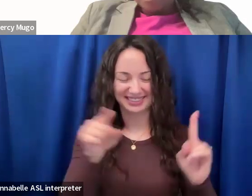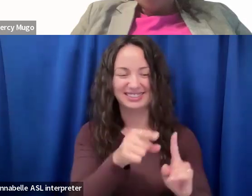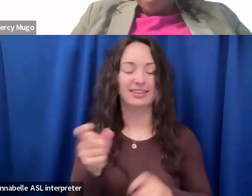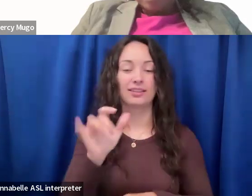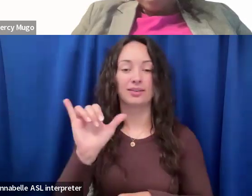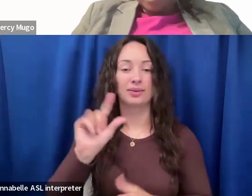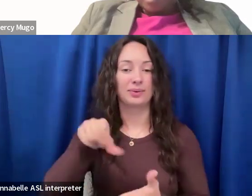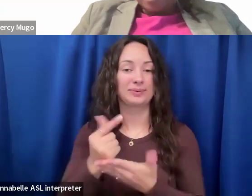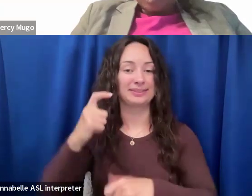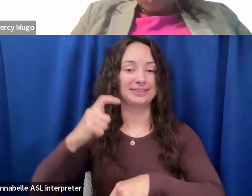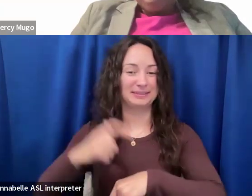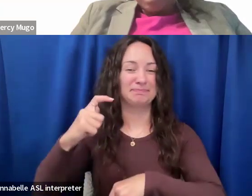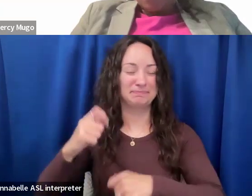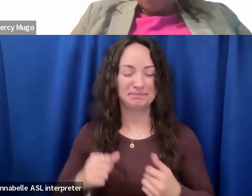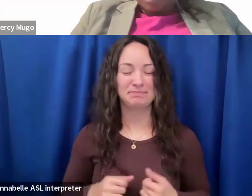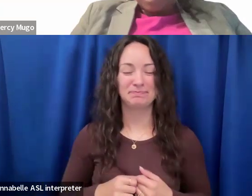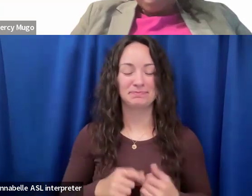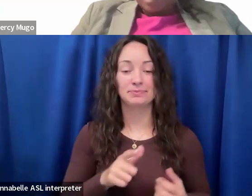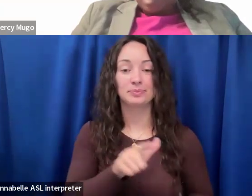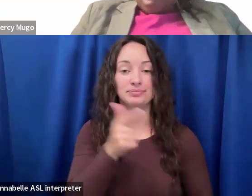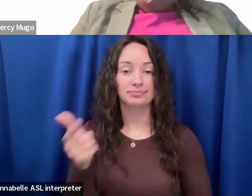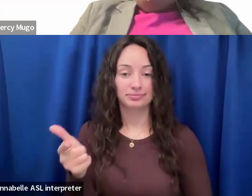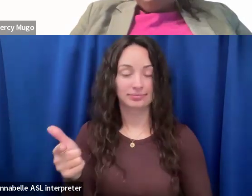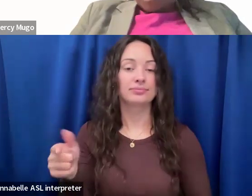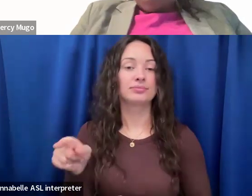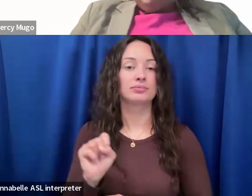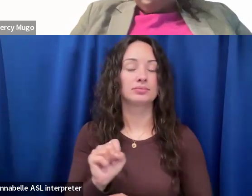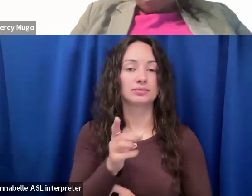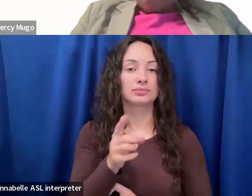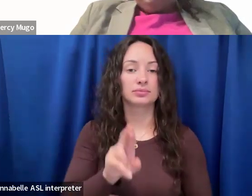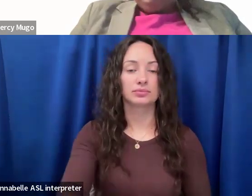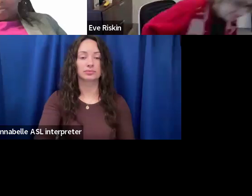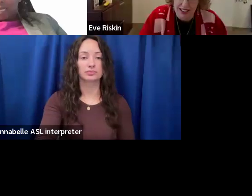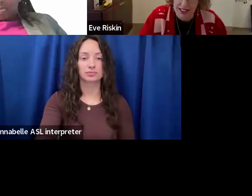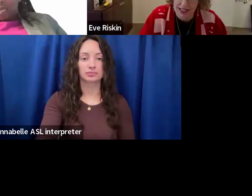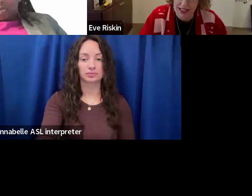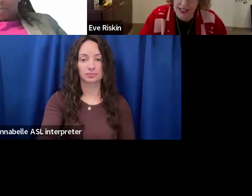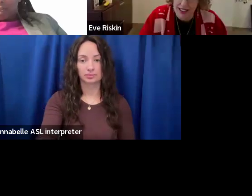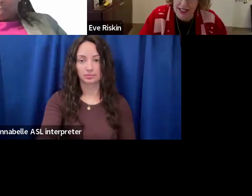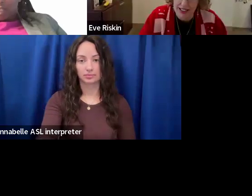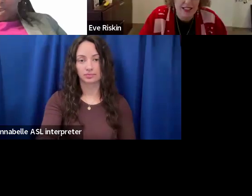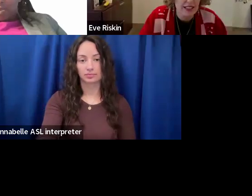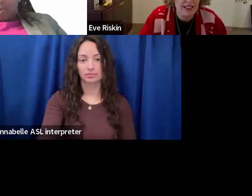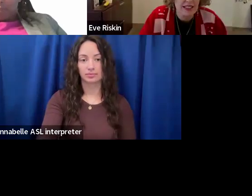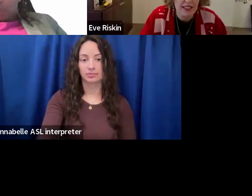Our next panelist is Dr. Eve Riskin who received her bachelors degree next real engineering